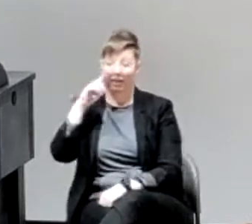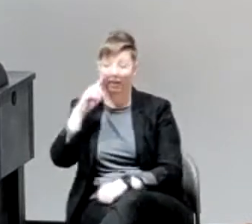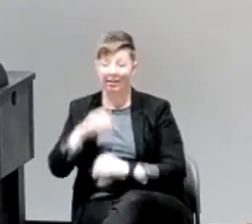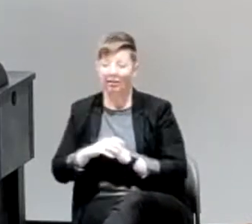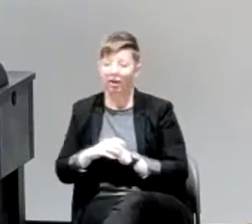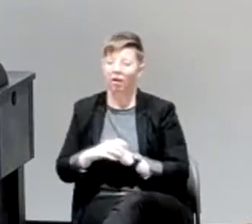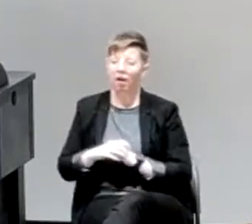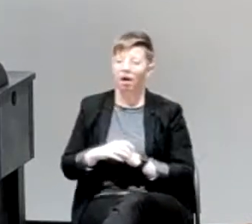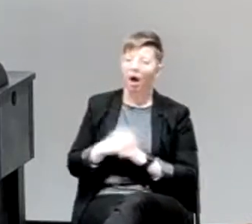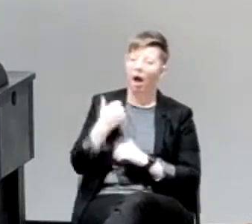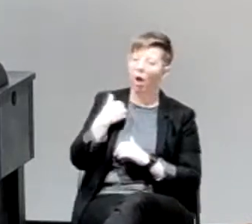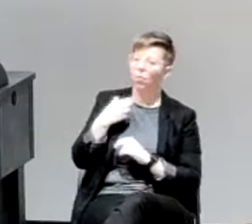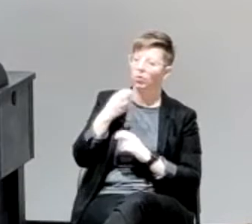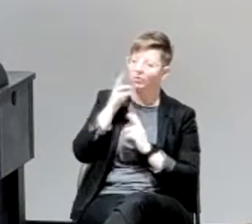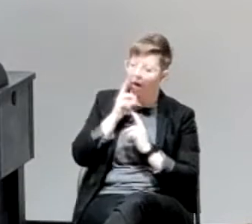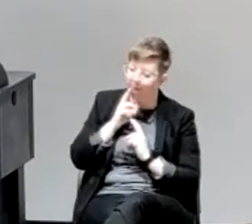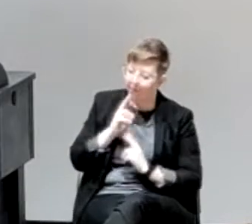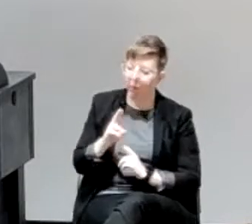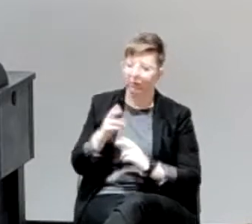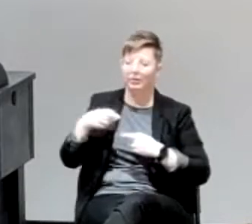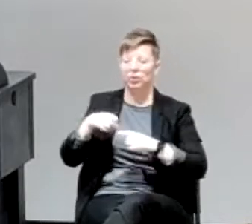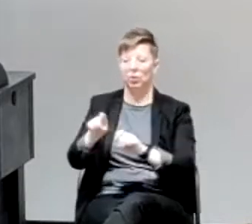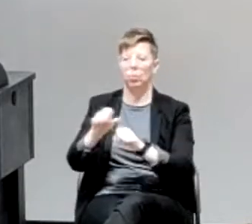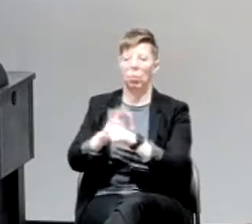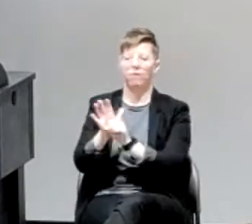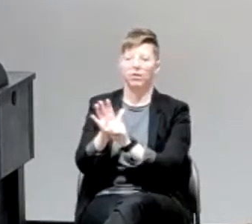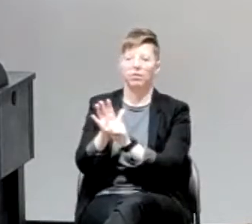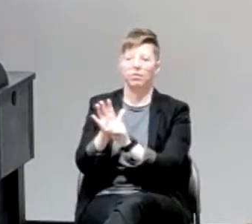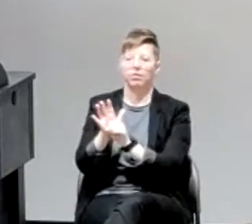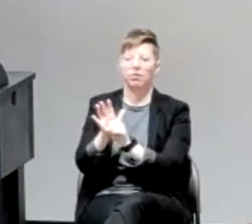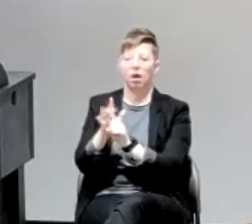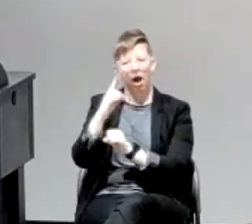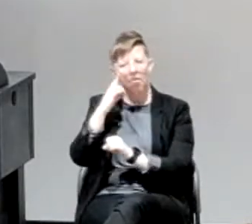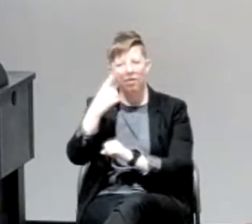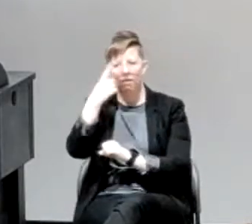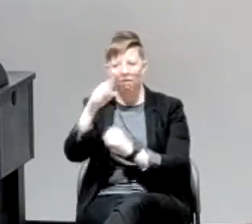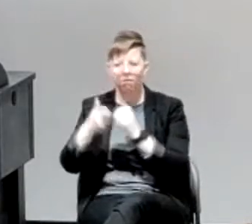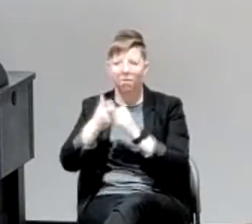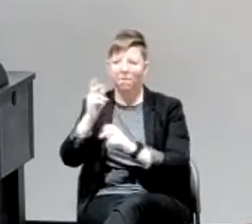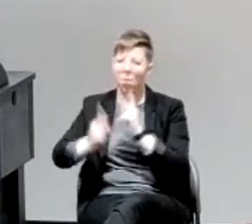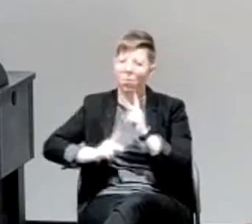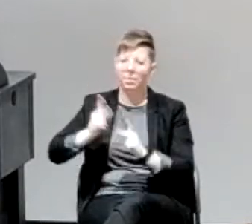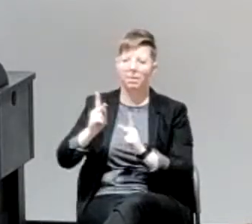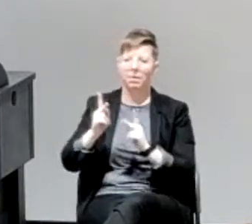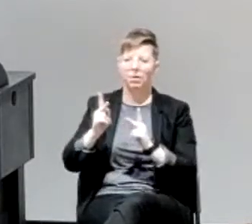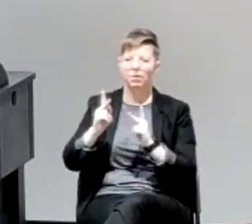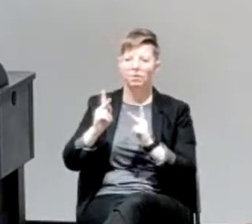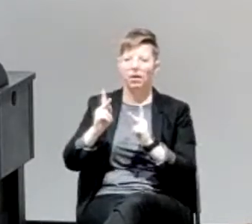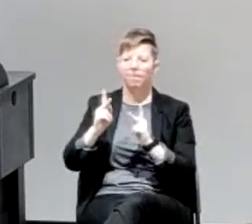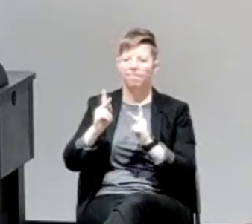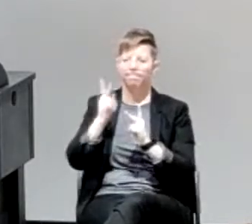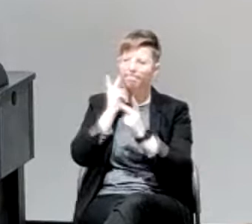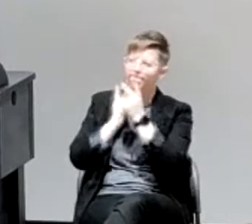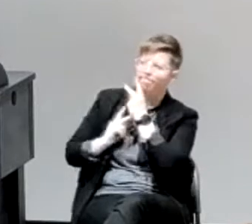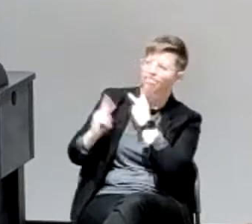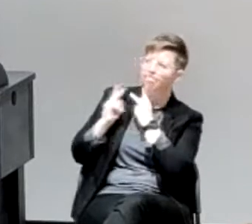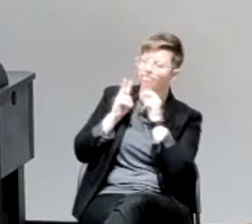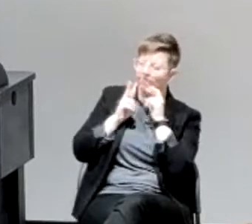Certainly it had been for me in my own life is none of us is as good as we think we are. And I was humbled through COVID.